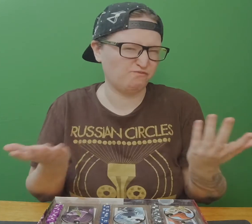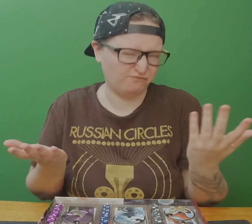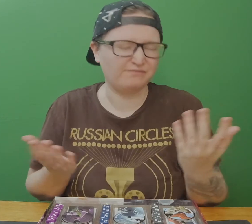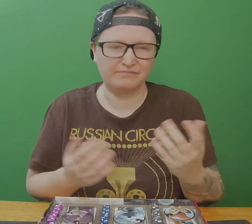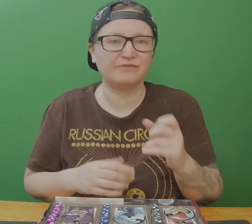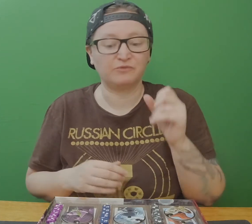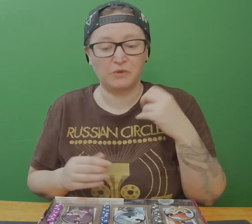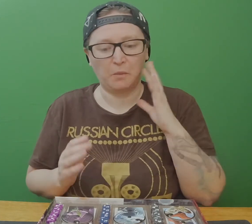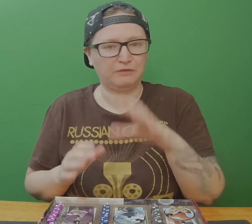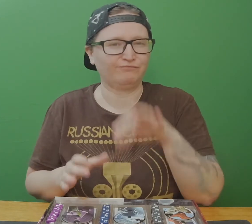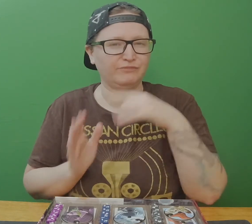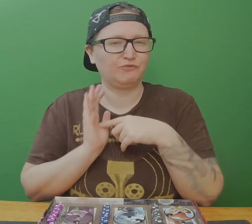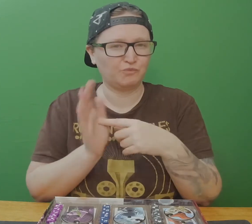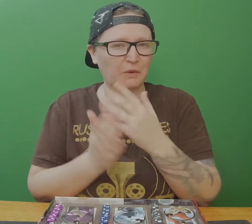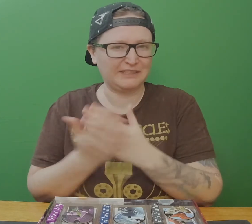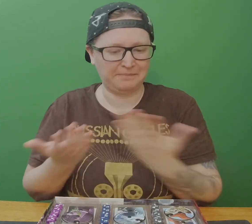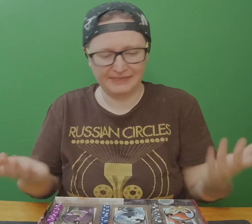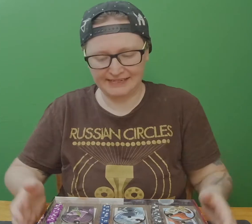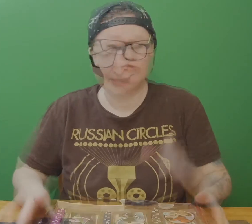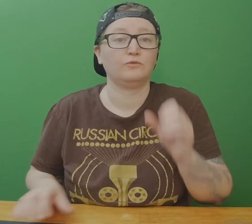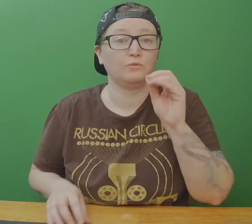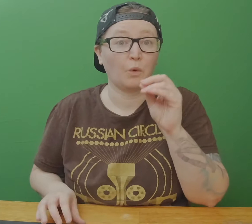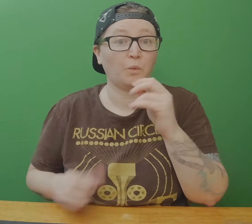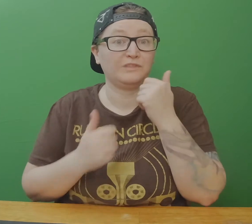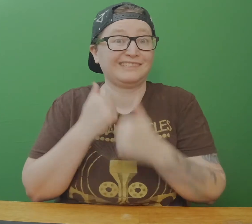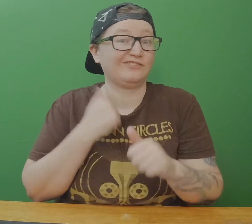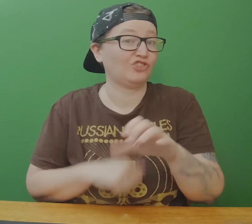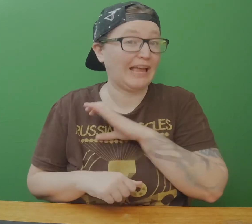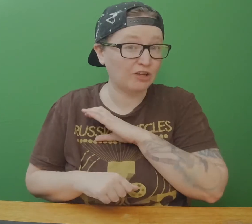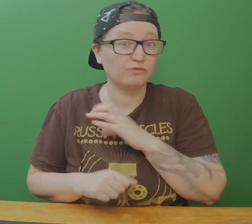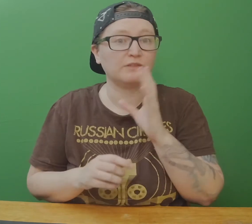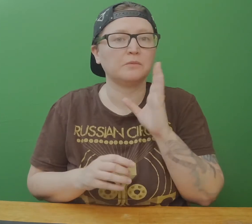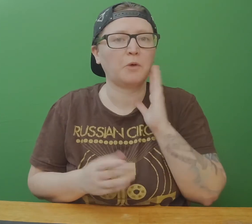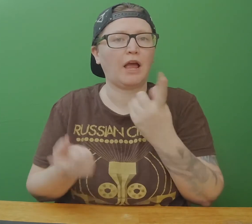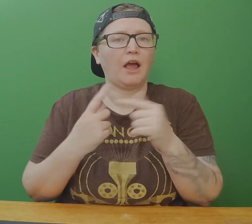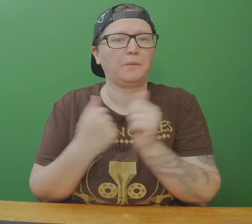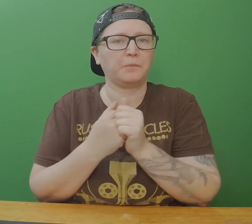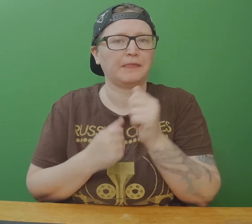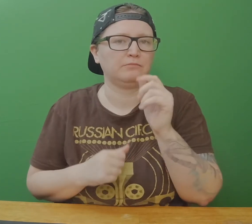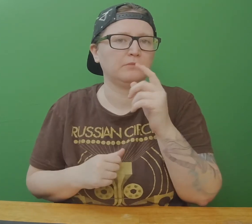those are just some examples so I'm going to pick something and show you that so for each character